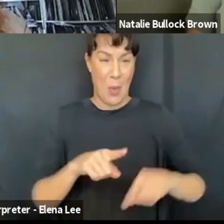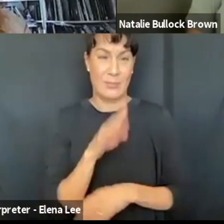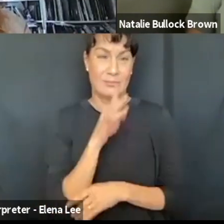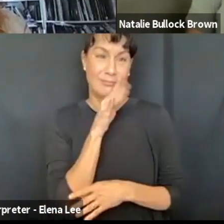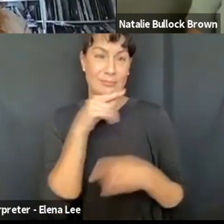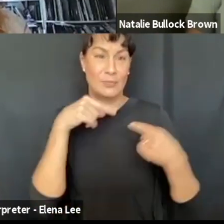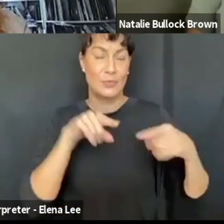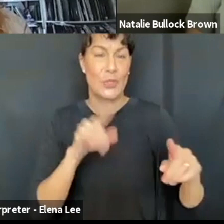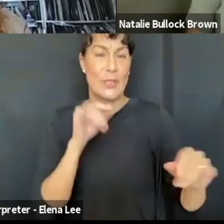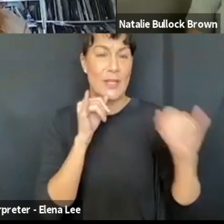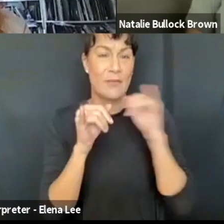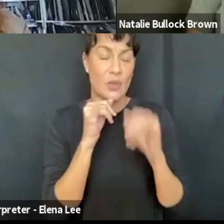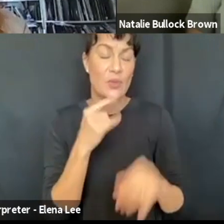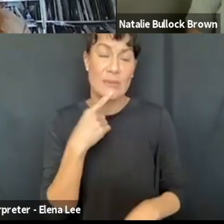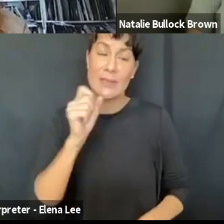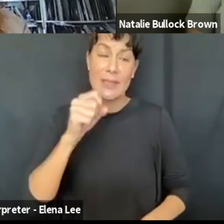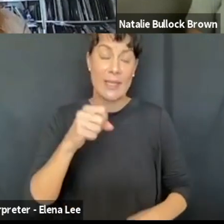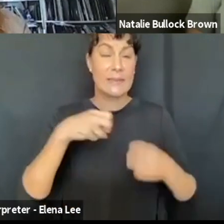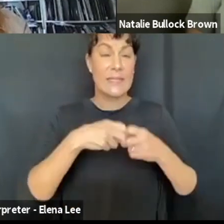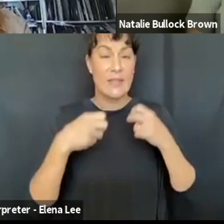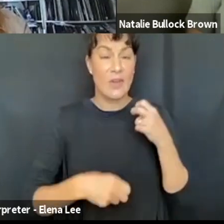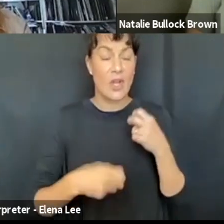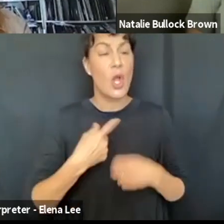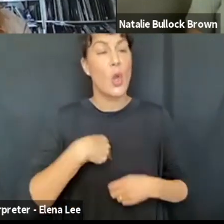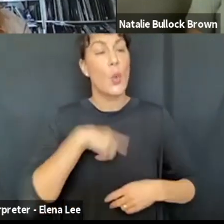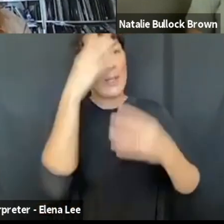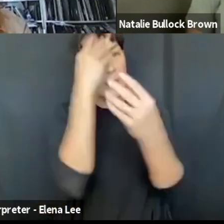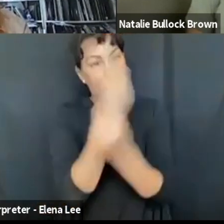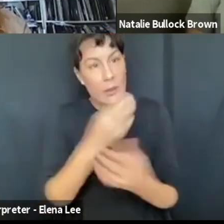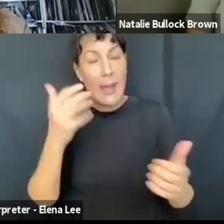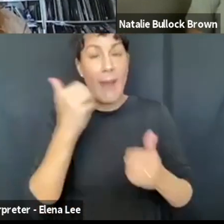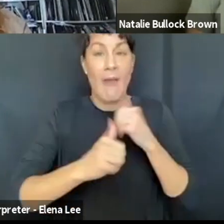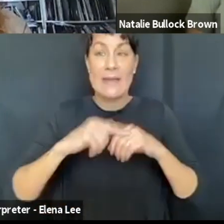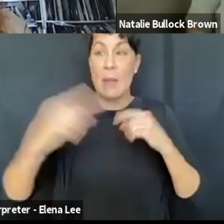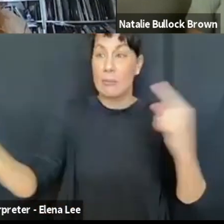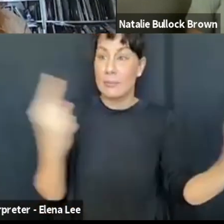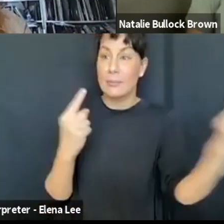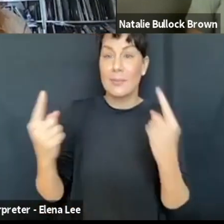"and when they come here each time we tell them our stories, "we go back to them like a flashback.